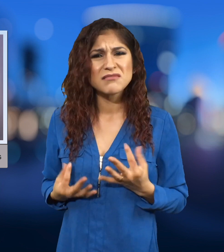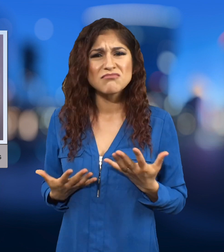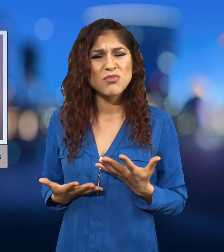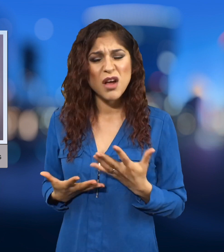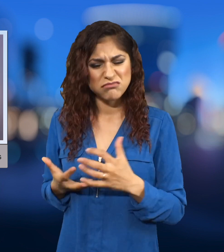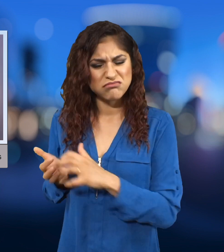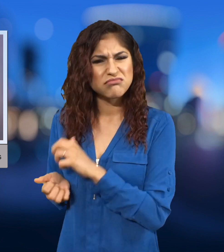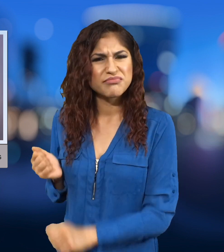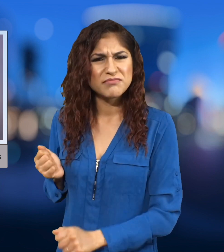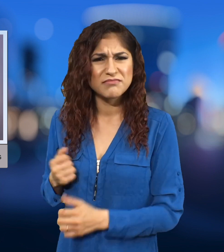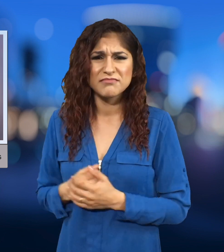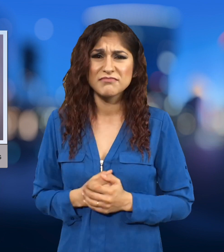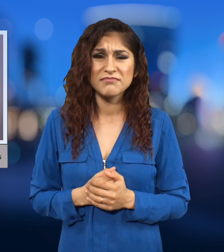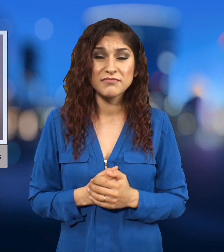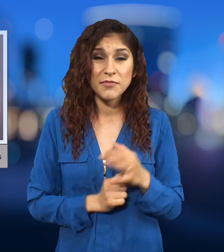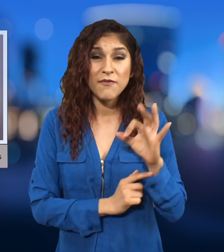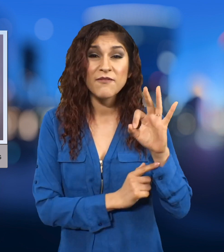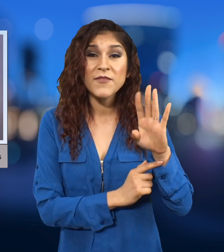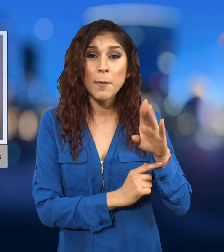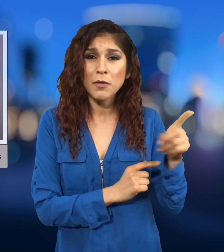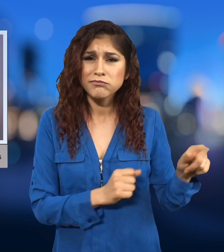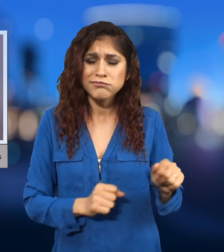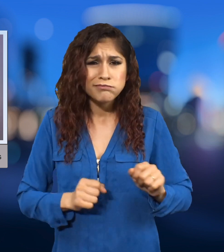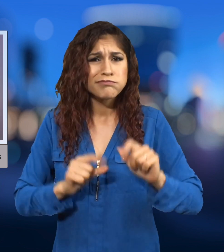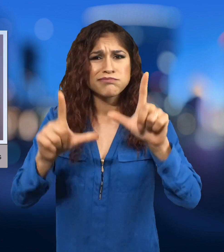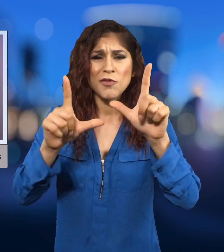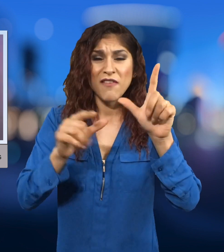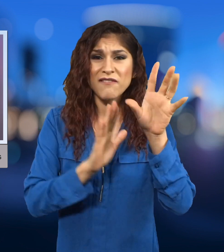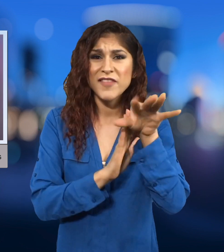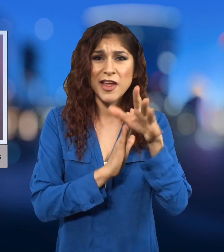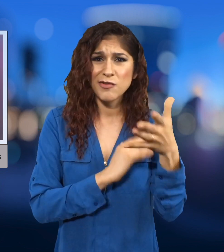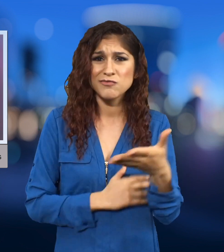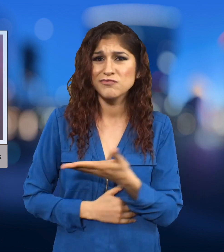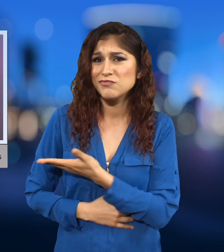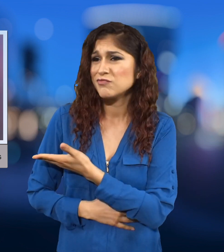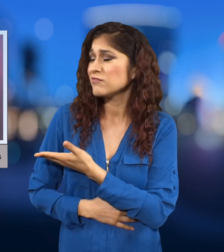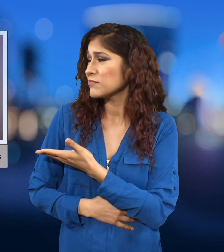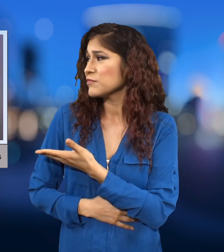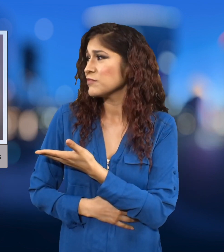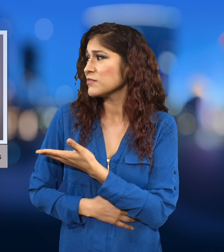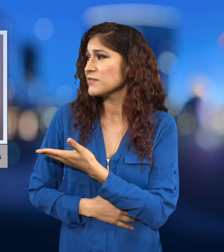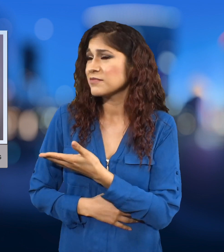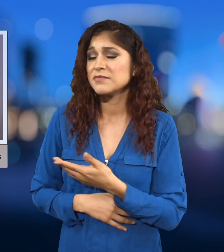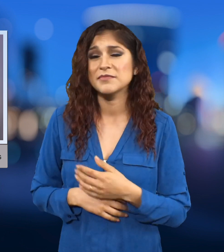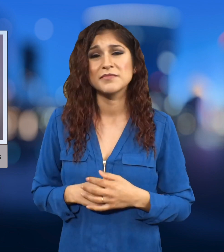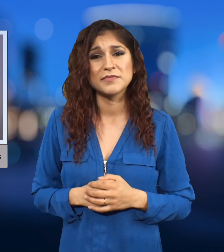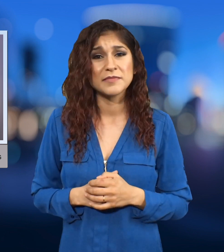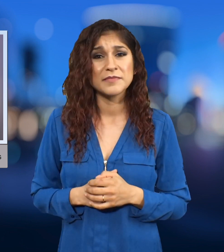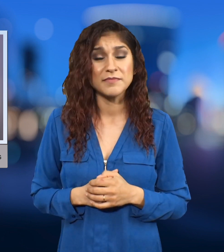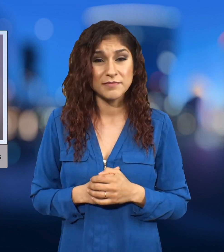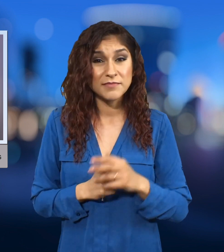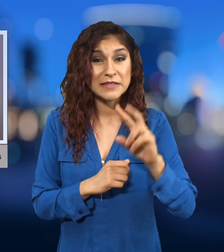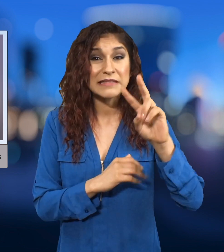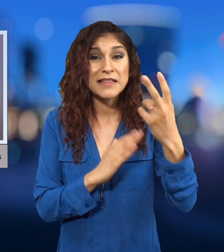of the Florida shooting. She posted the video on Facebook.